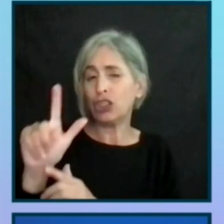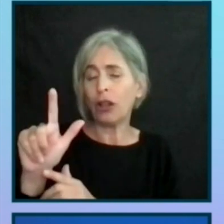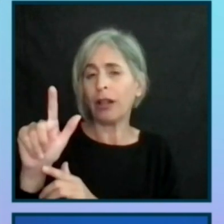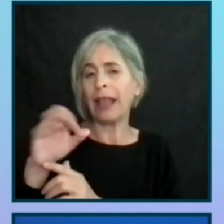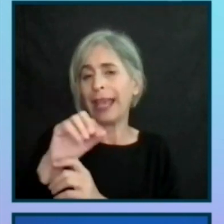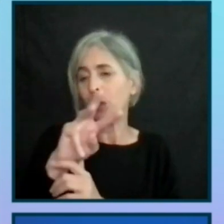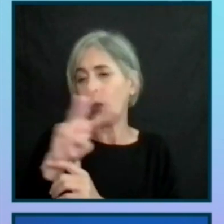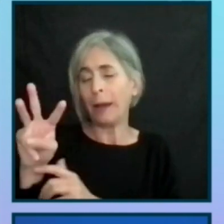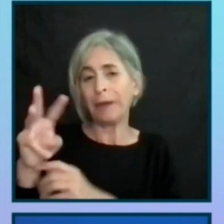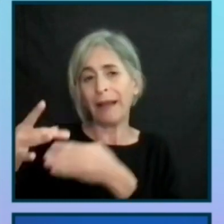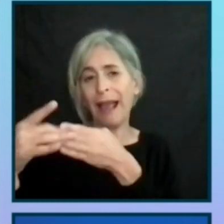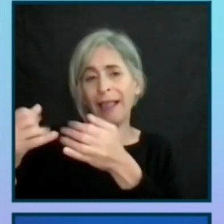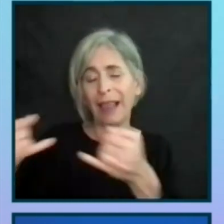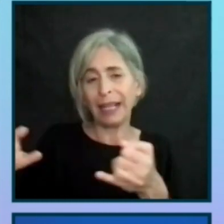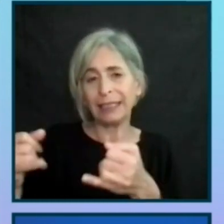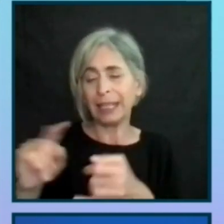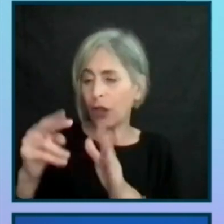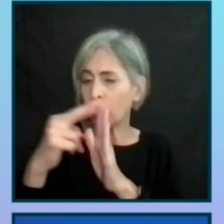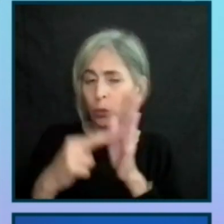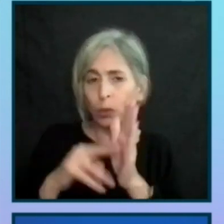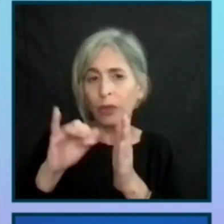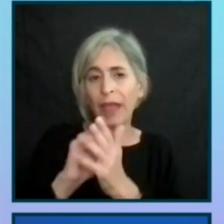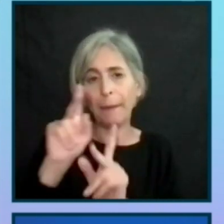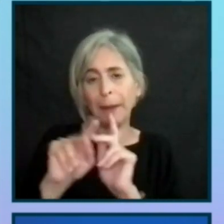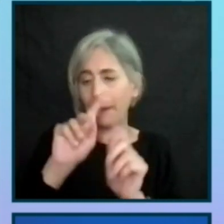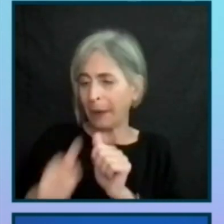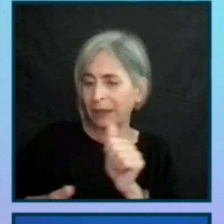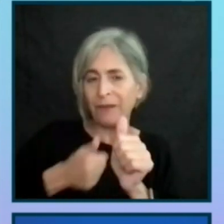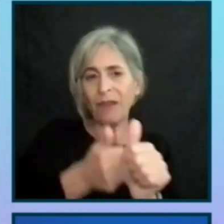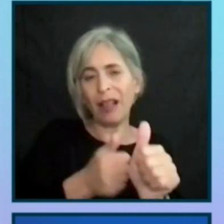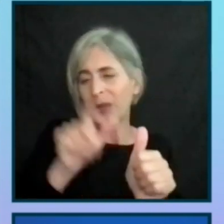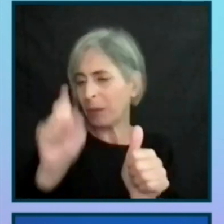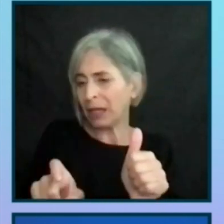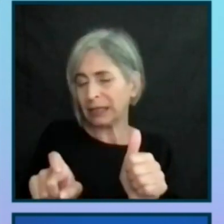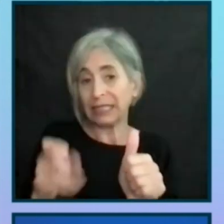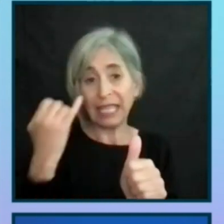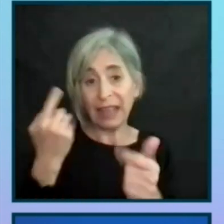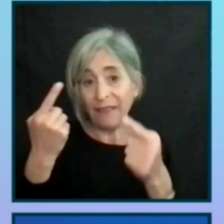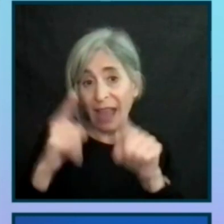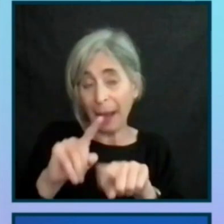are the rules that people have to follow. Once that happens, all of this work